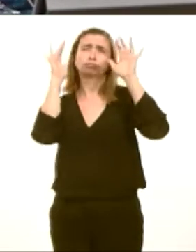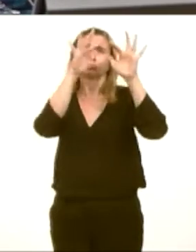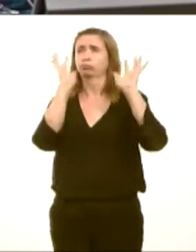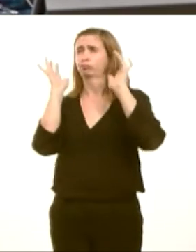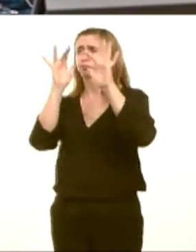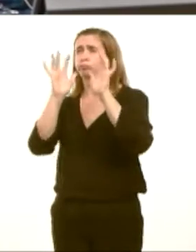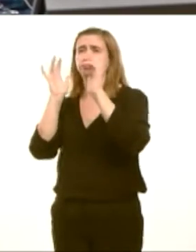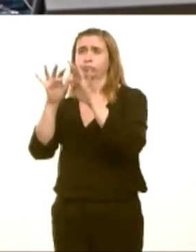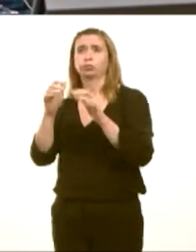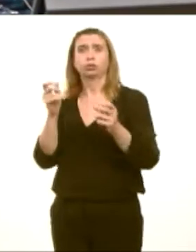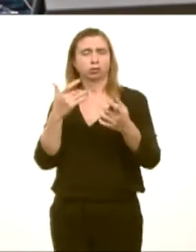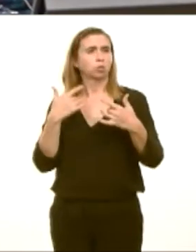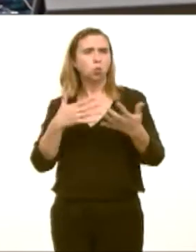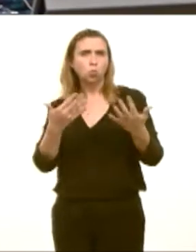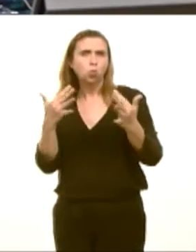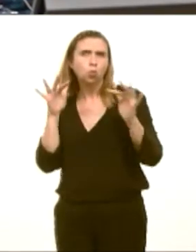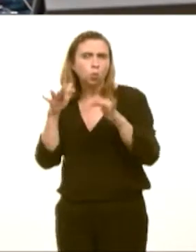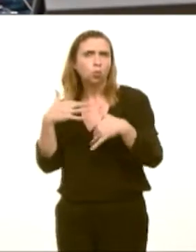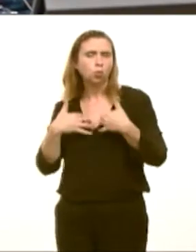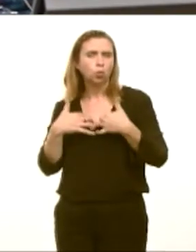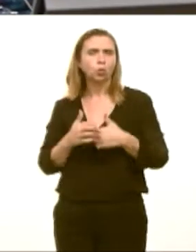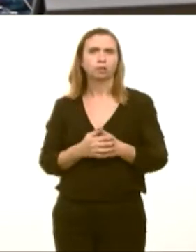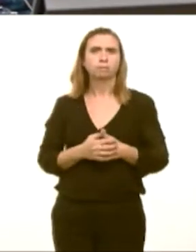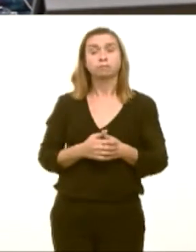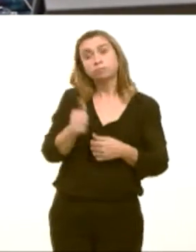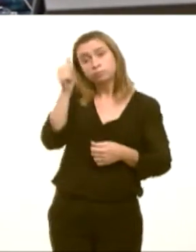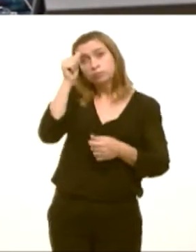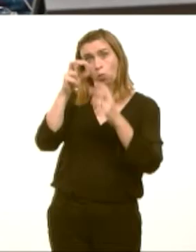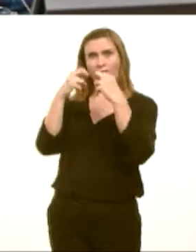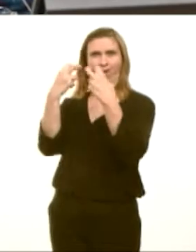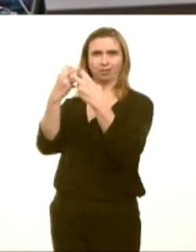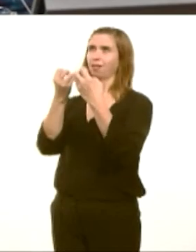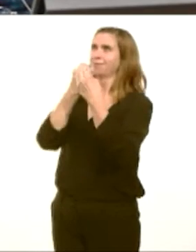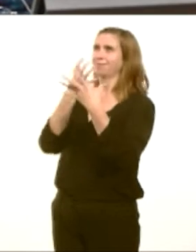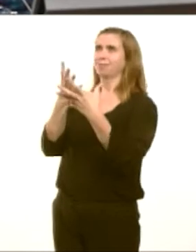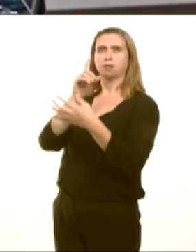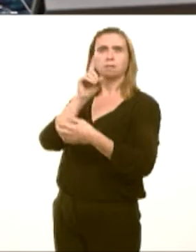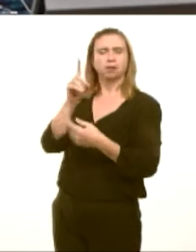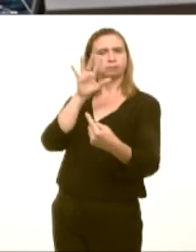Carwyn Jones: We know that having the castle there is one thing; having the interpretation is another.